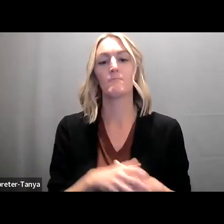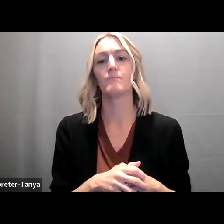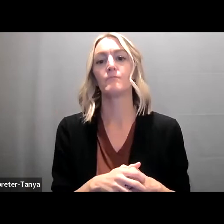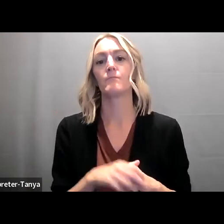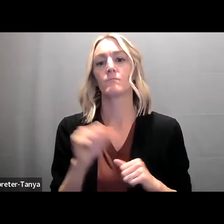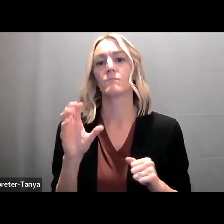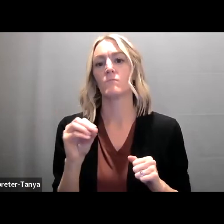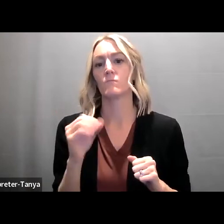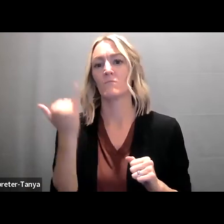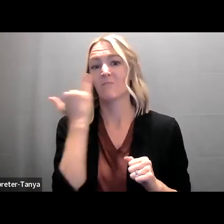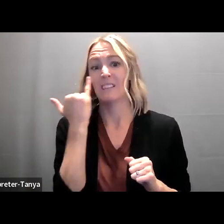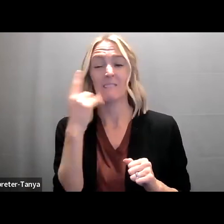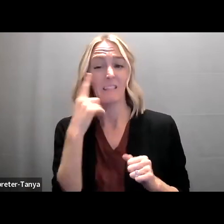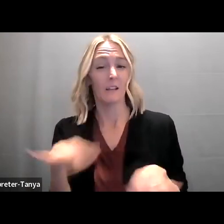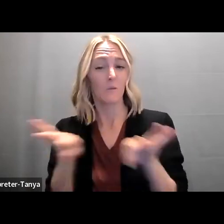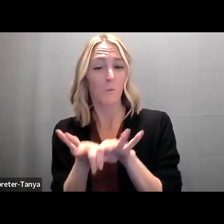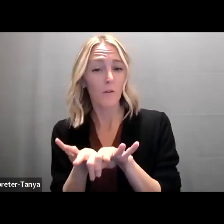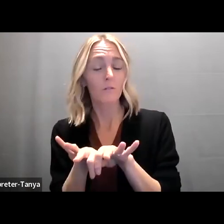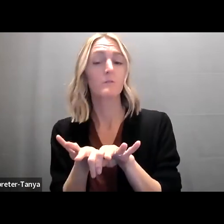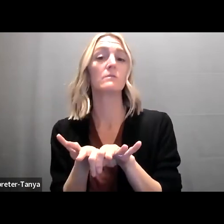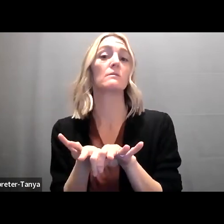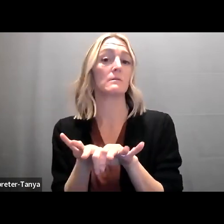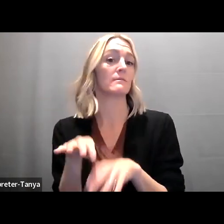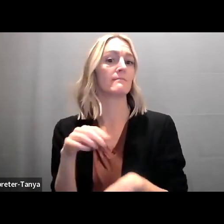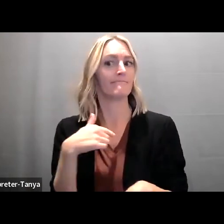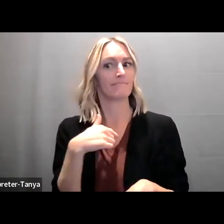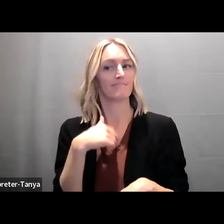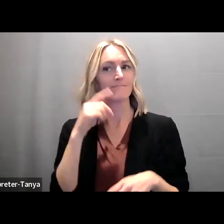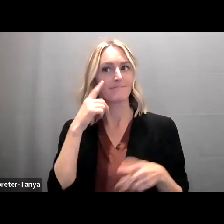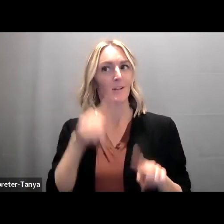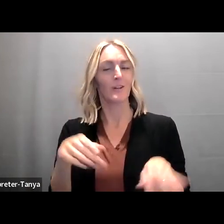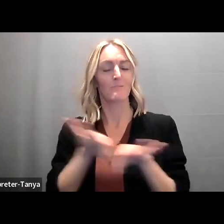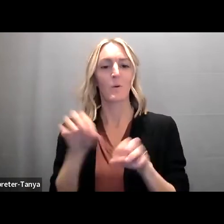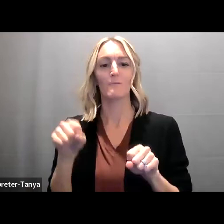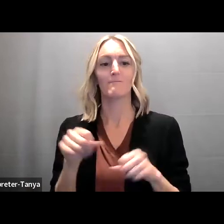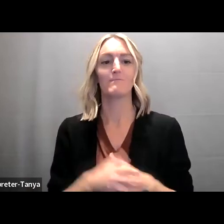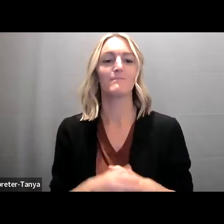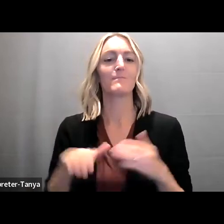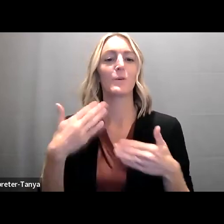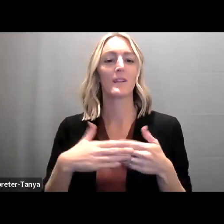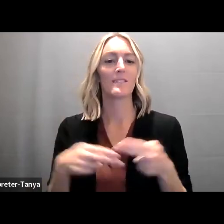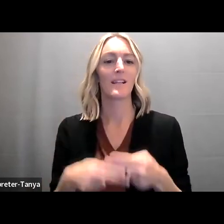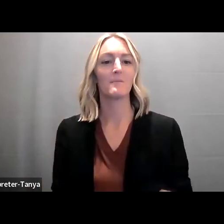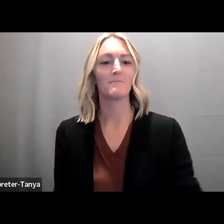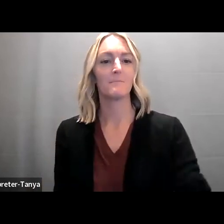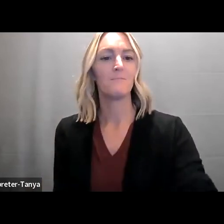that you think is important which I think it is. So next slide, please.